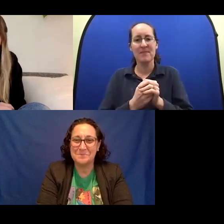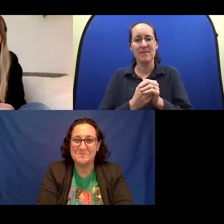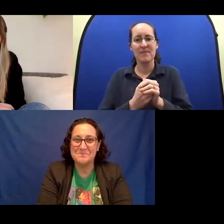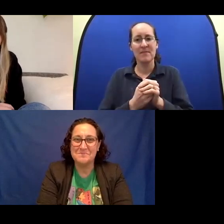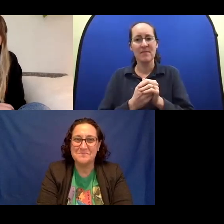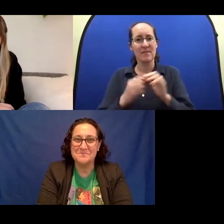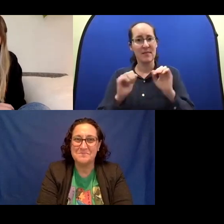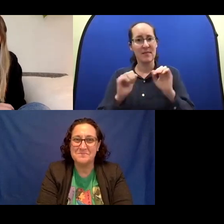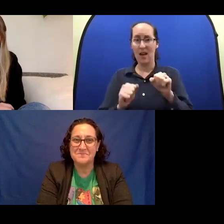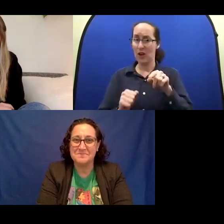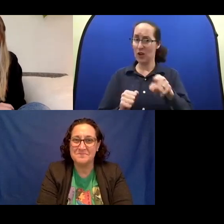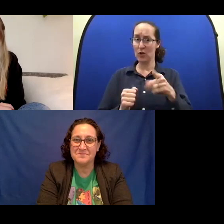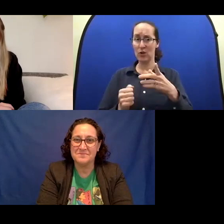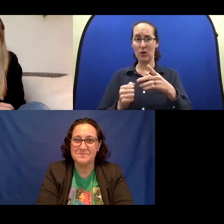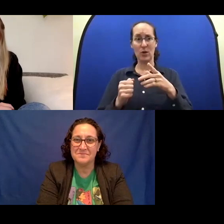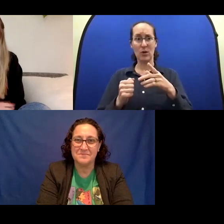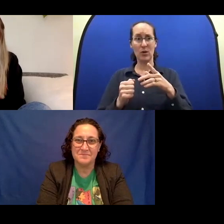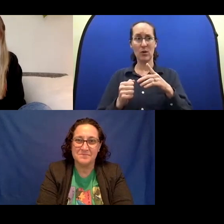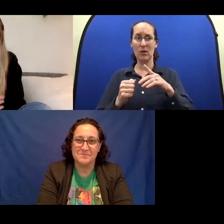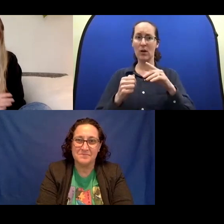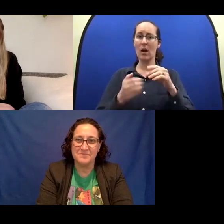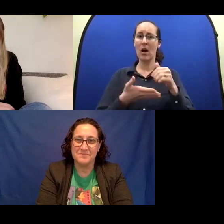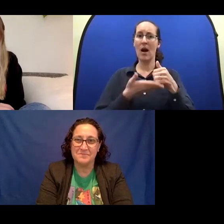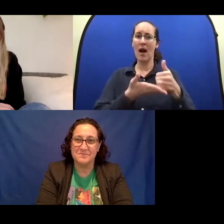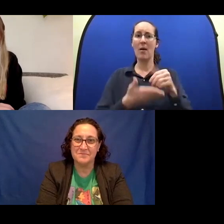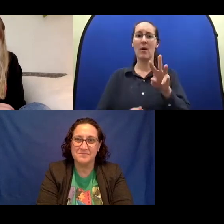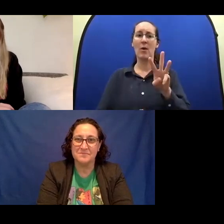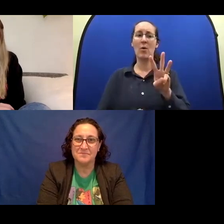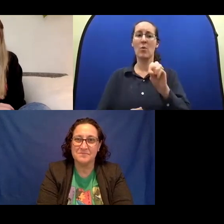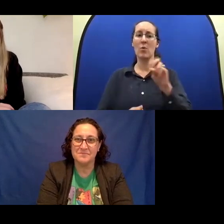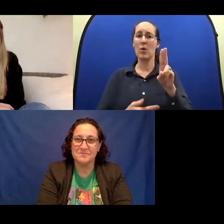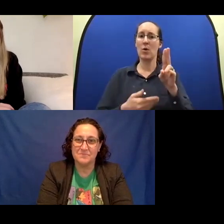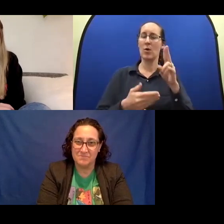to Western's ASL department that I don't think Abby's House has brought in the past.